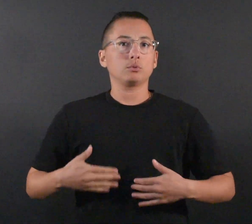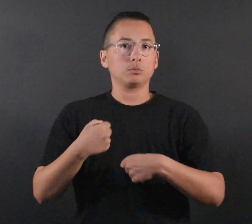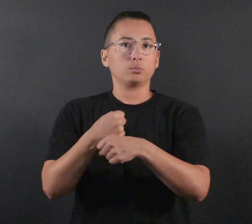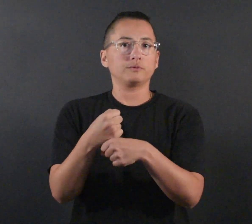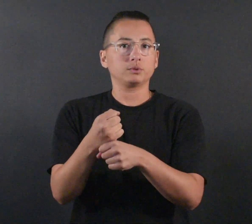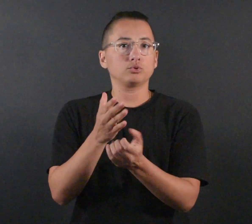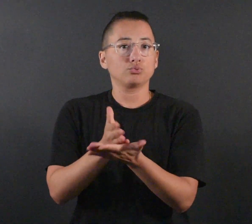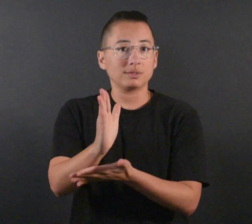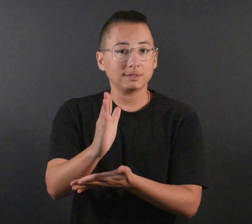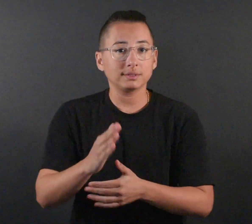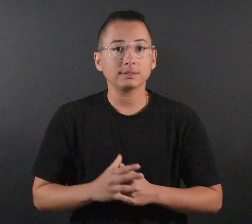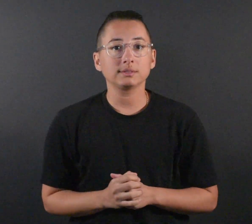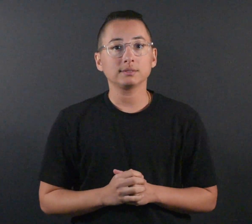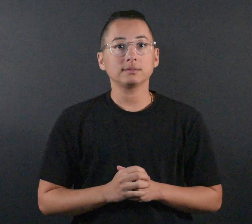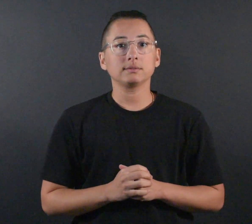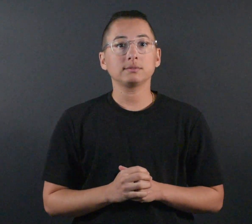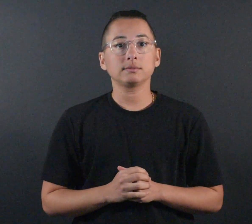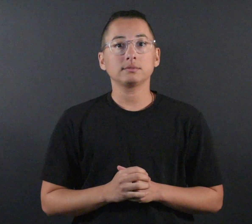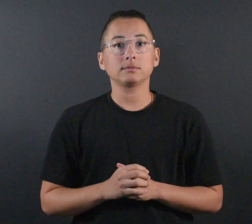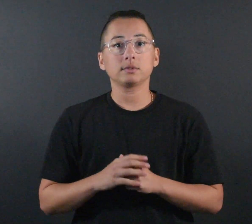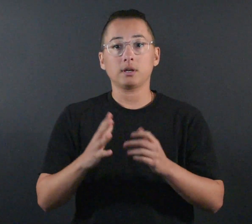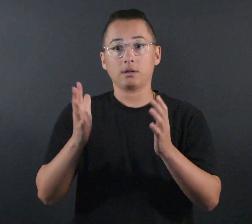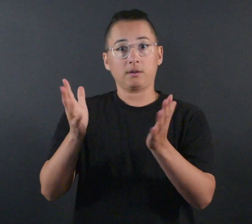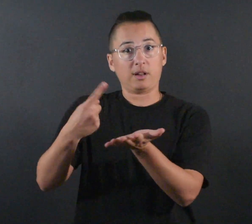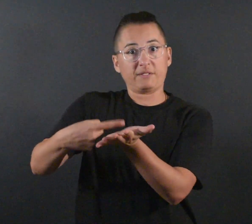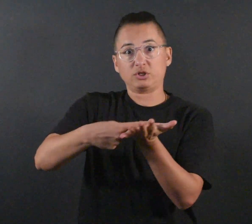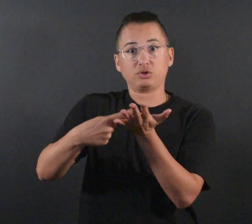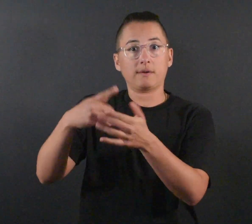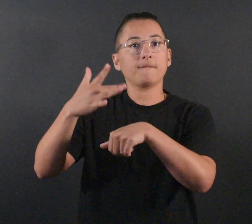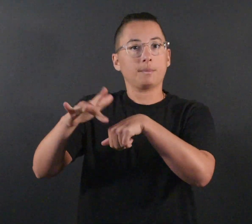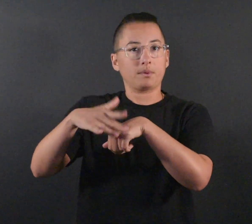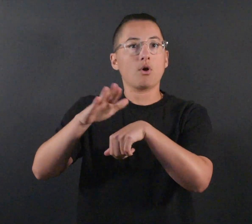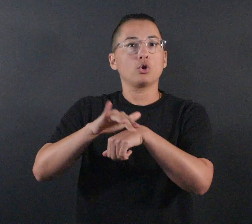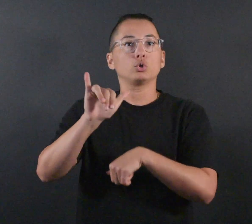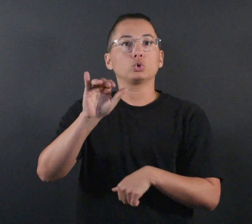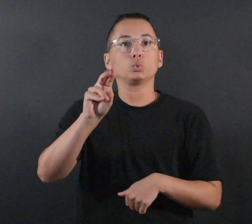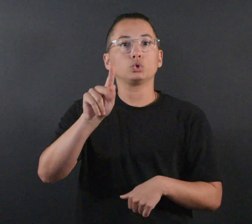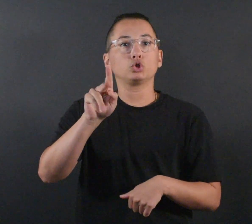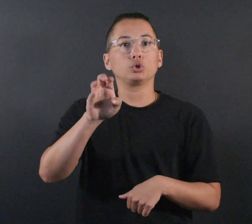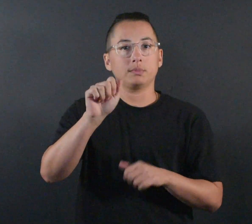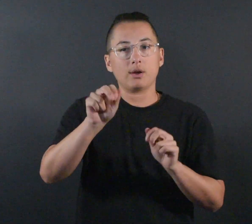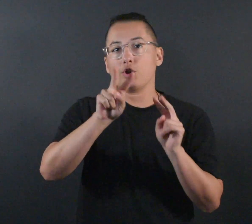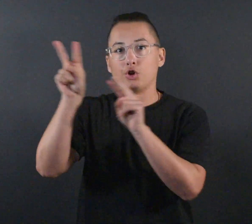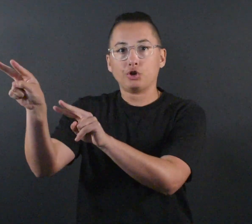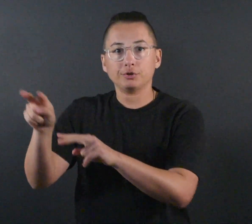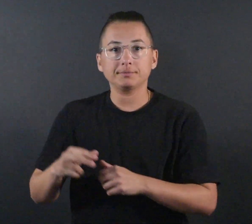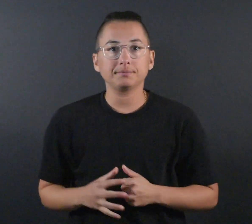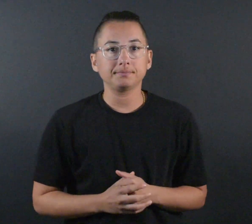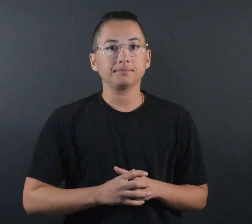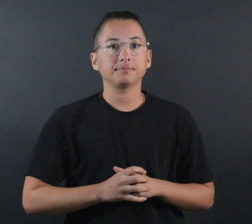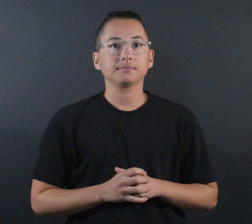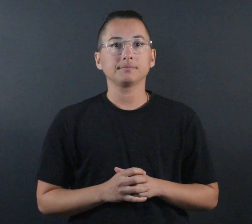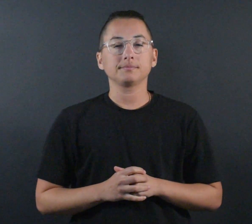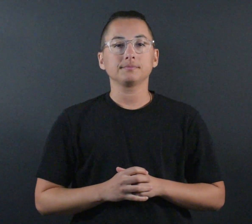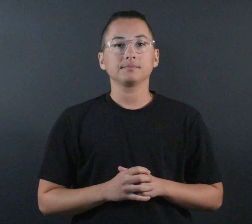The conversation is available on YouTube. Finally, last Thursday and Friday,